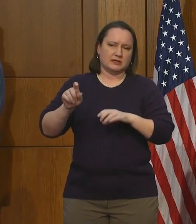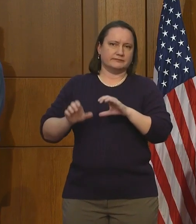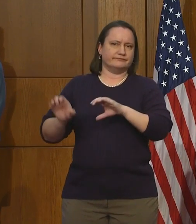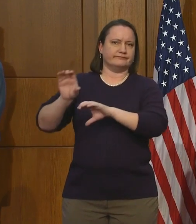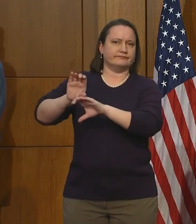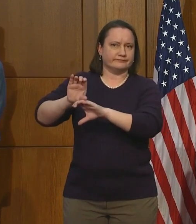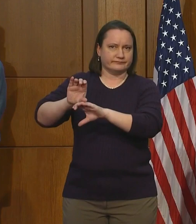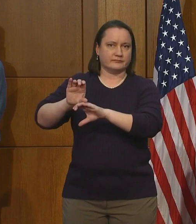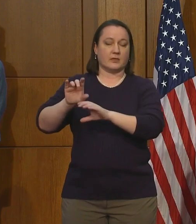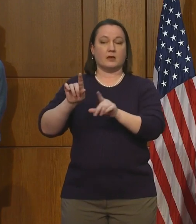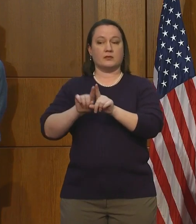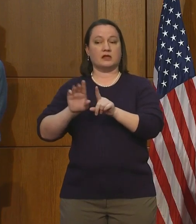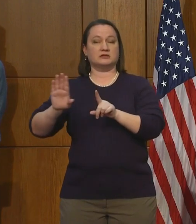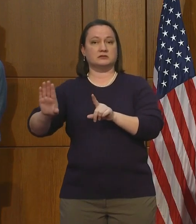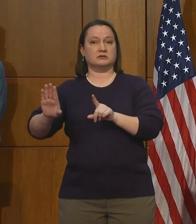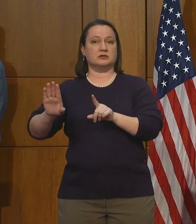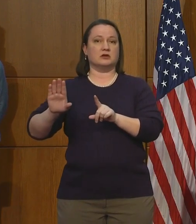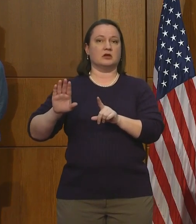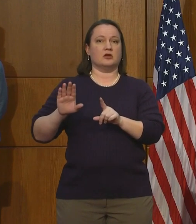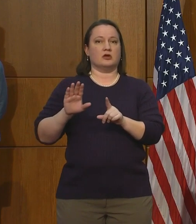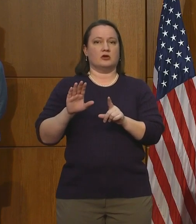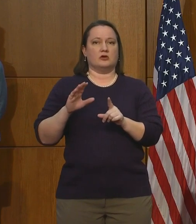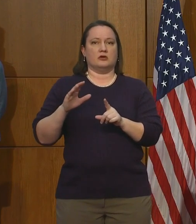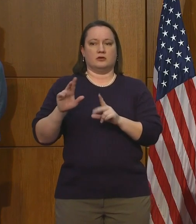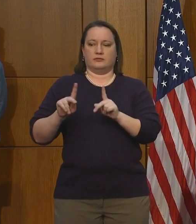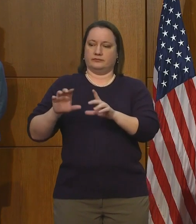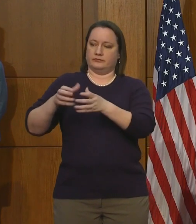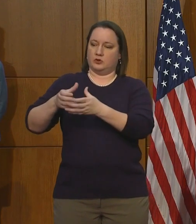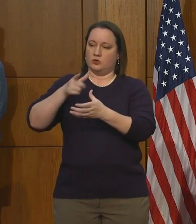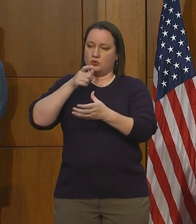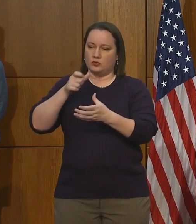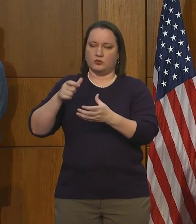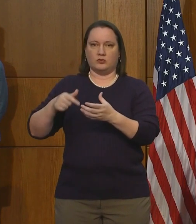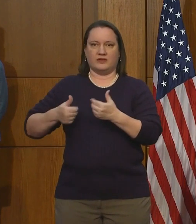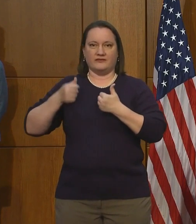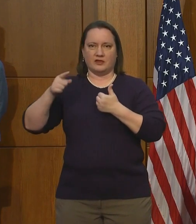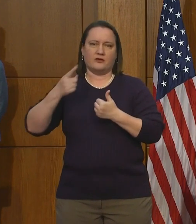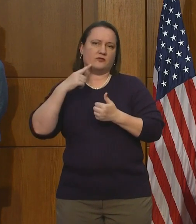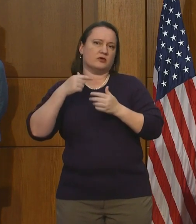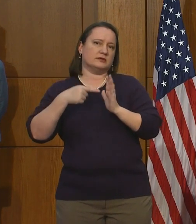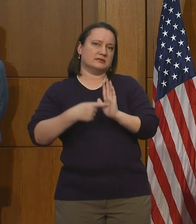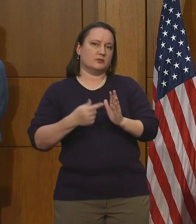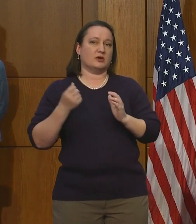STAFF AS WELL AS THE POPULATIONS THAT THEY SERVE SO